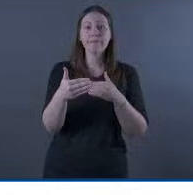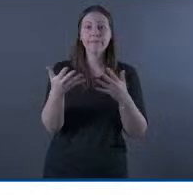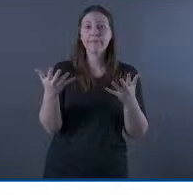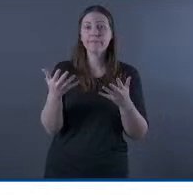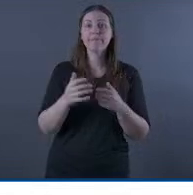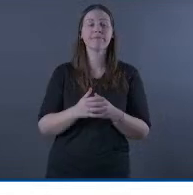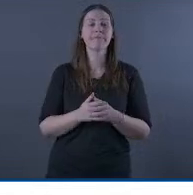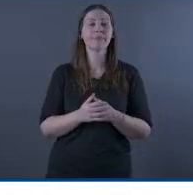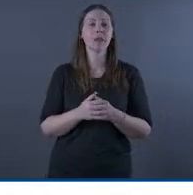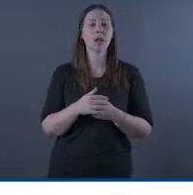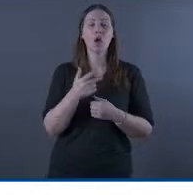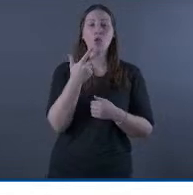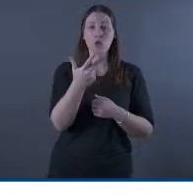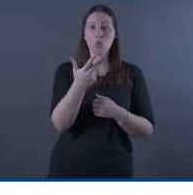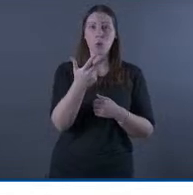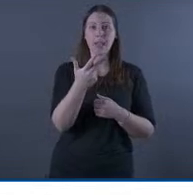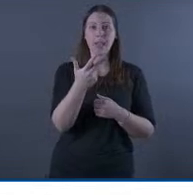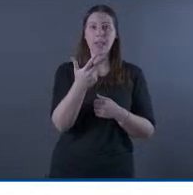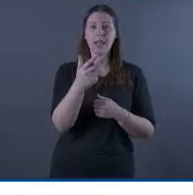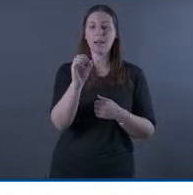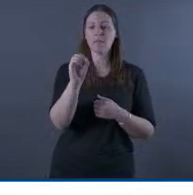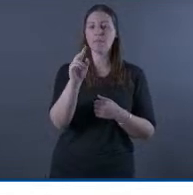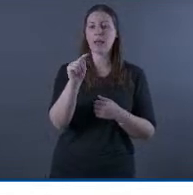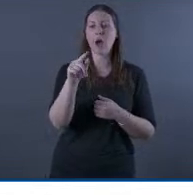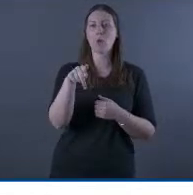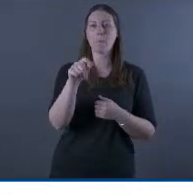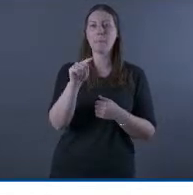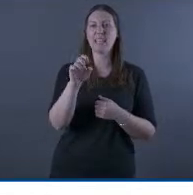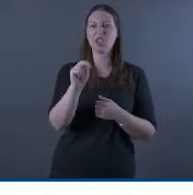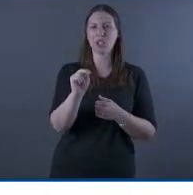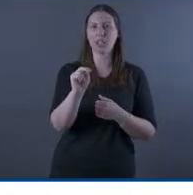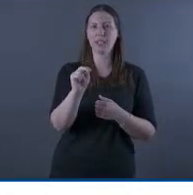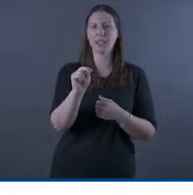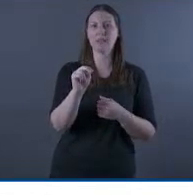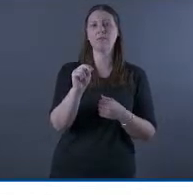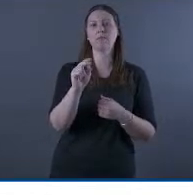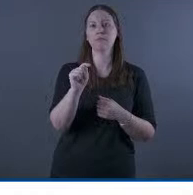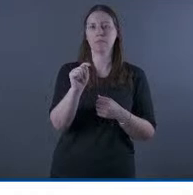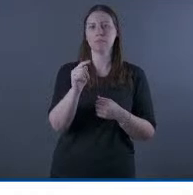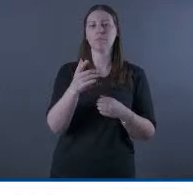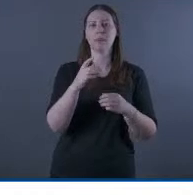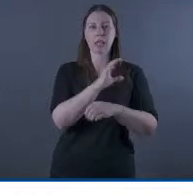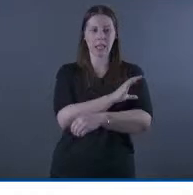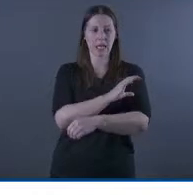with what we aim for some good geographic spread there. So two of those are North of Bellingham.